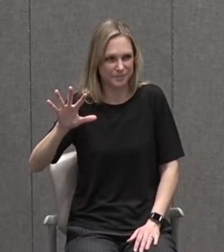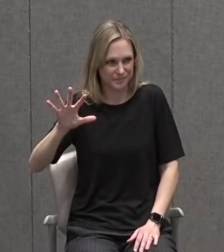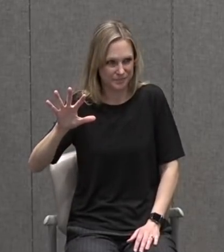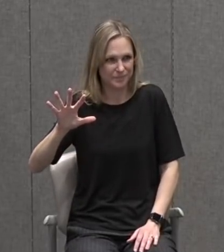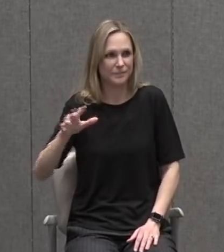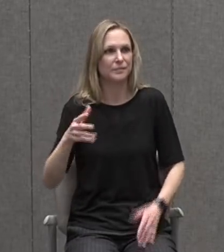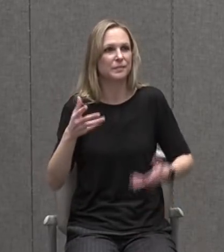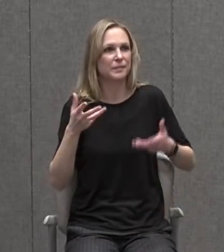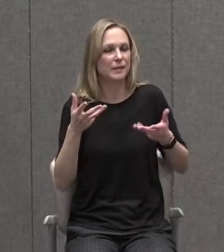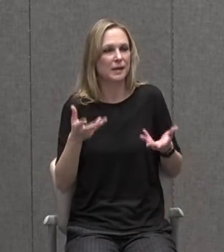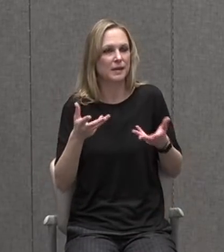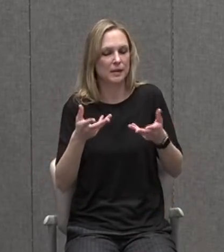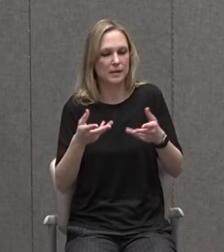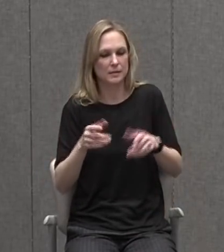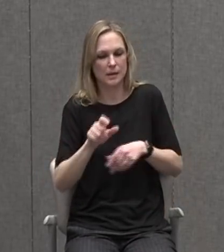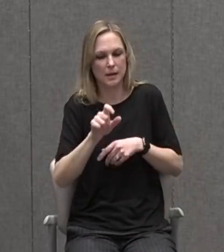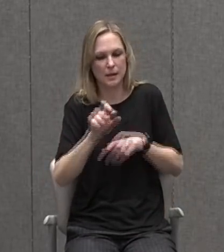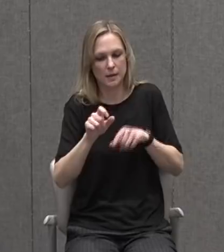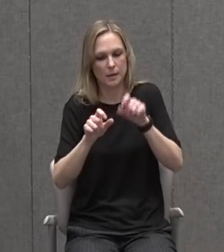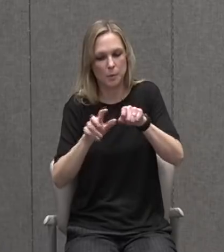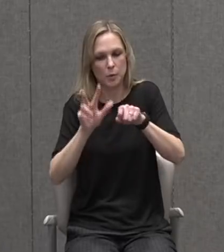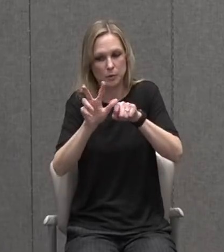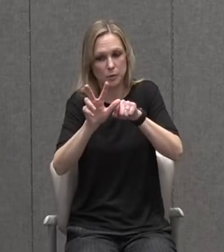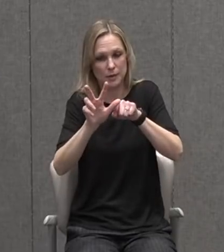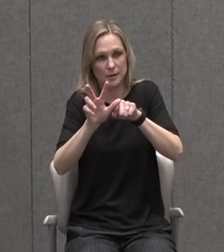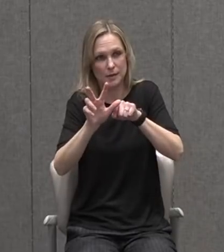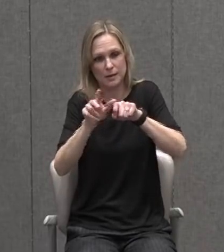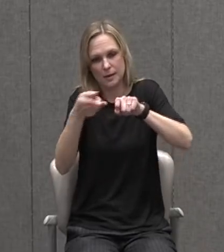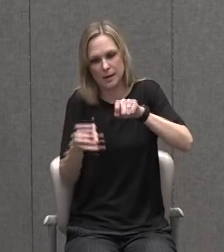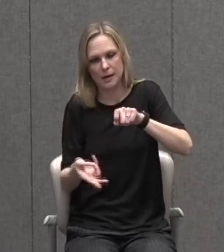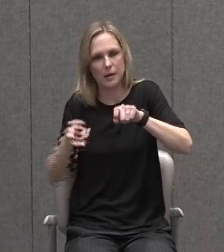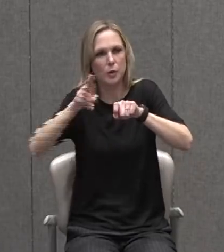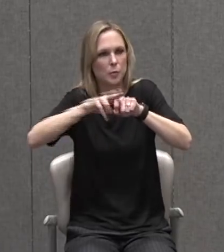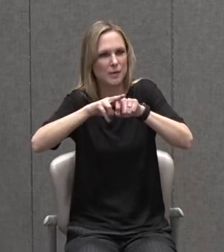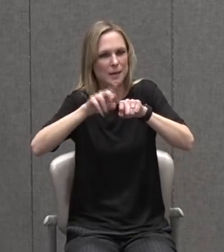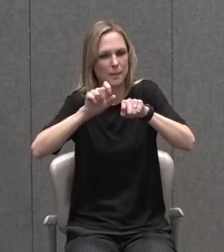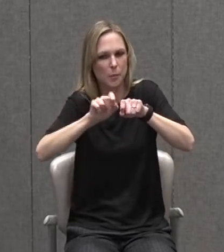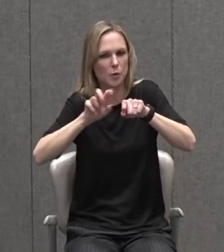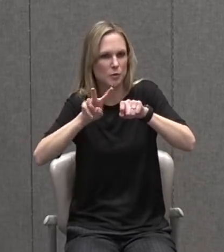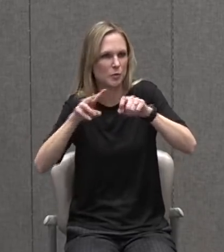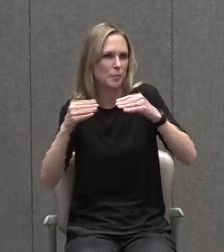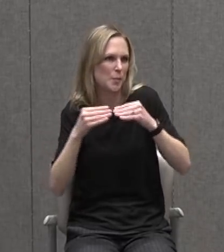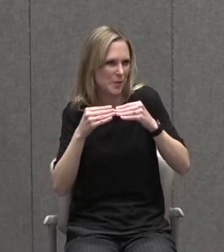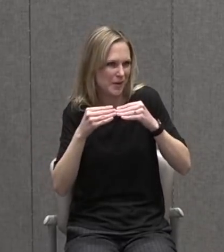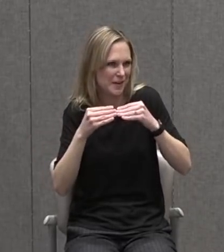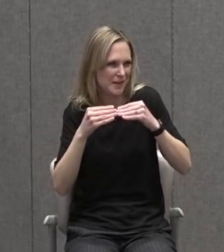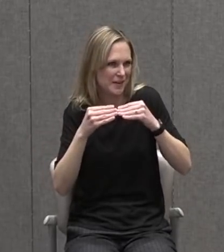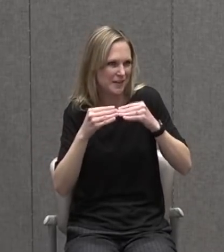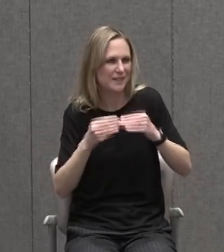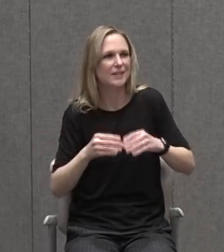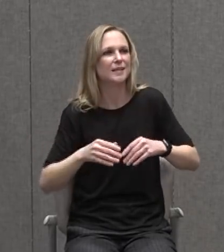that's by increasing this number, the three tenths by two tenths more to give us five tenths there.